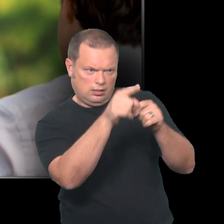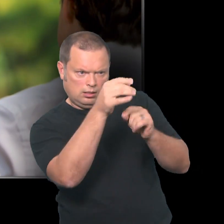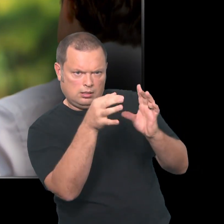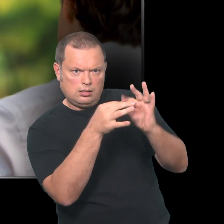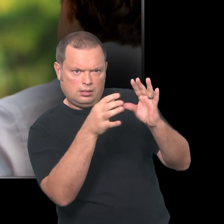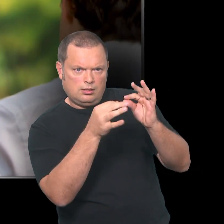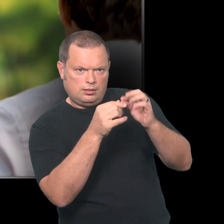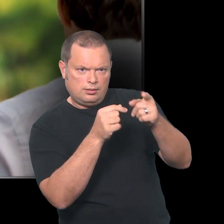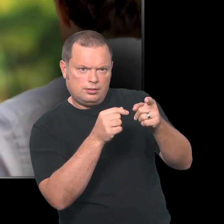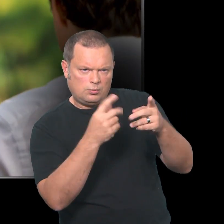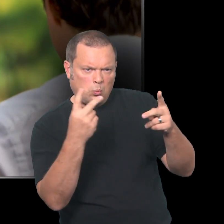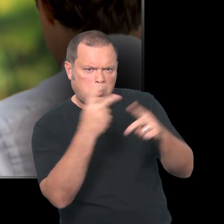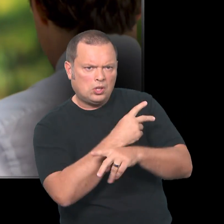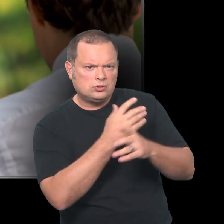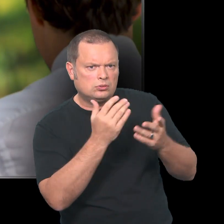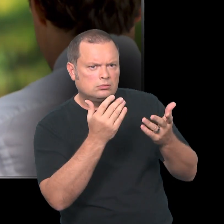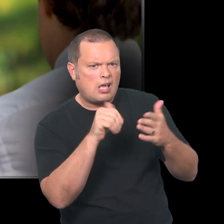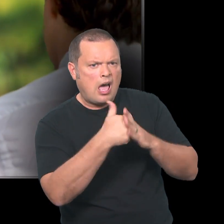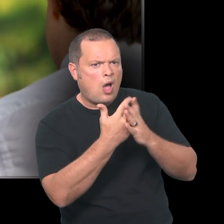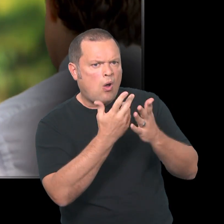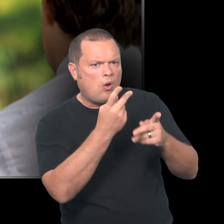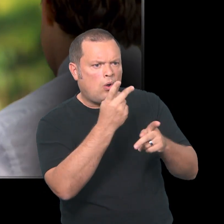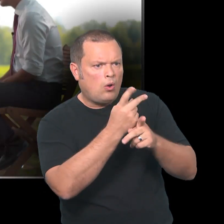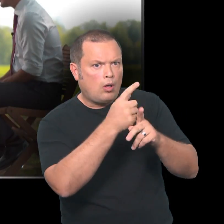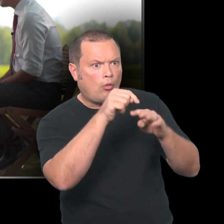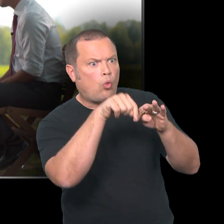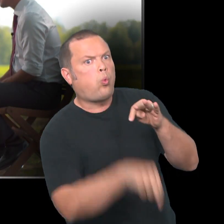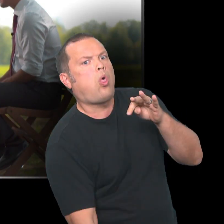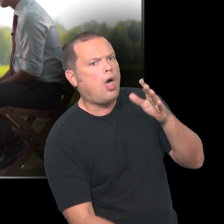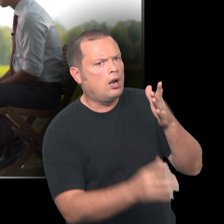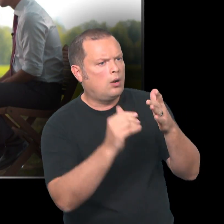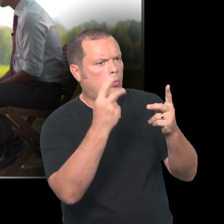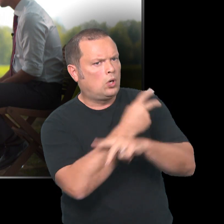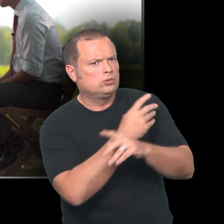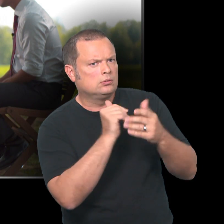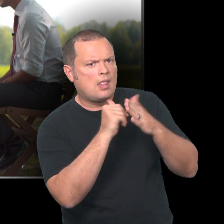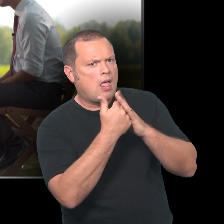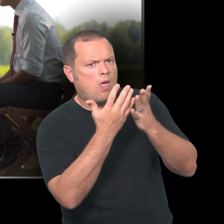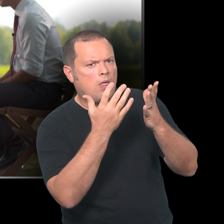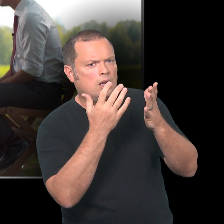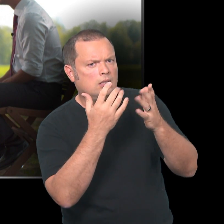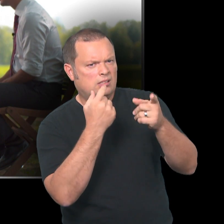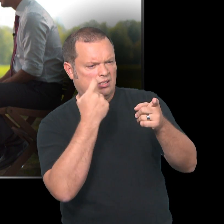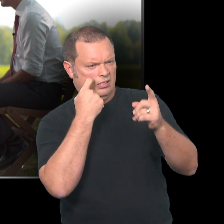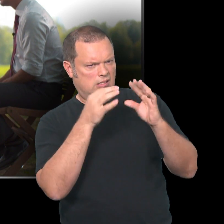The problem is ensuring it doesn't balloon. How are you going to do that?